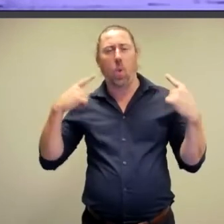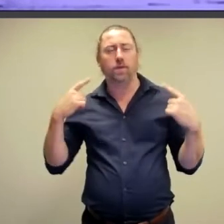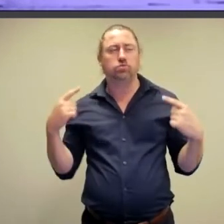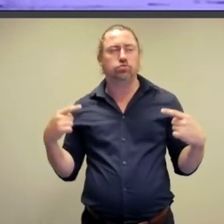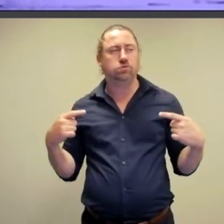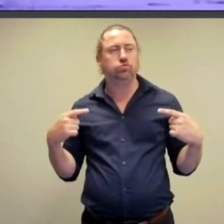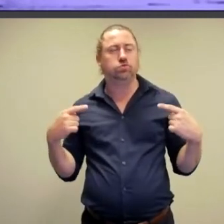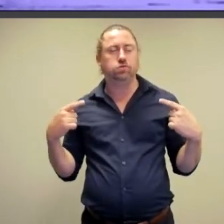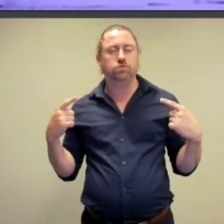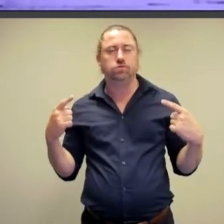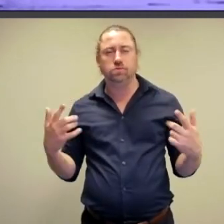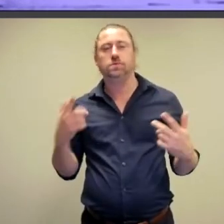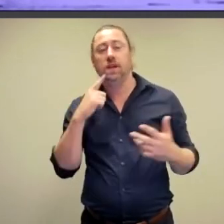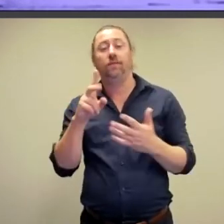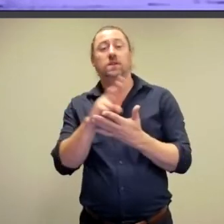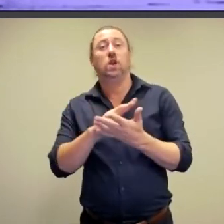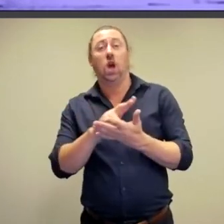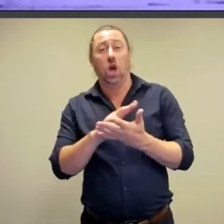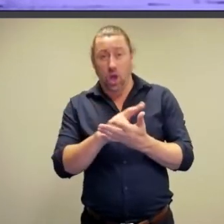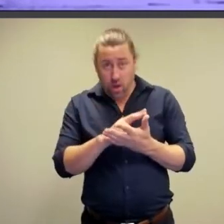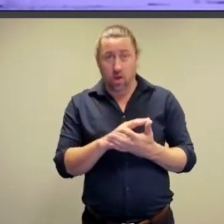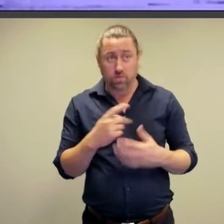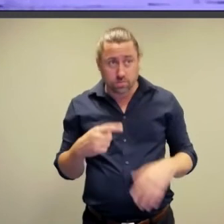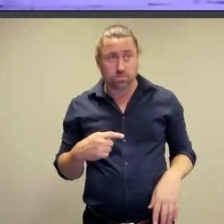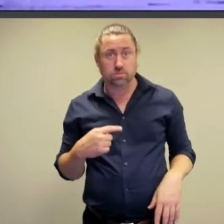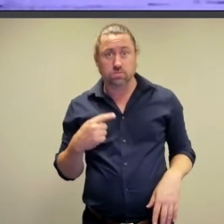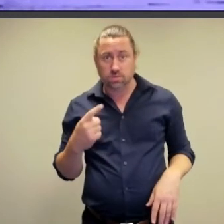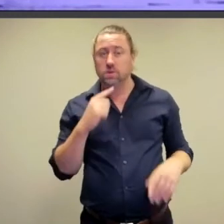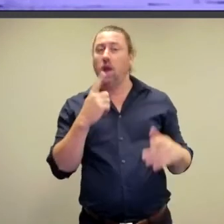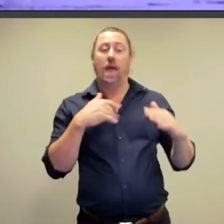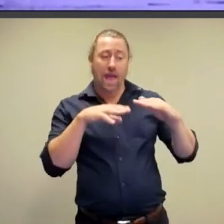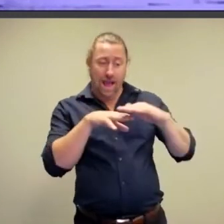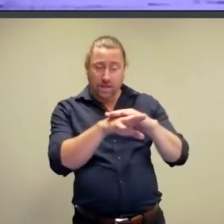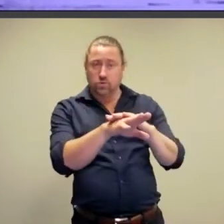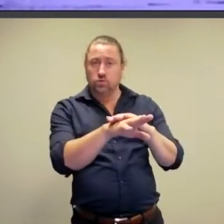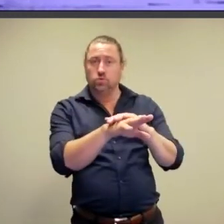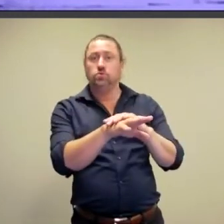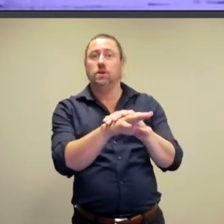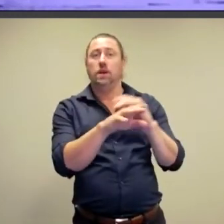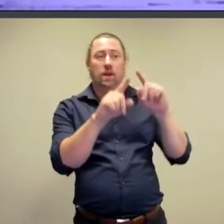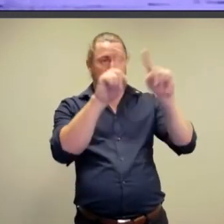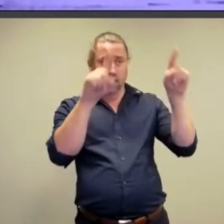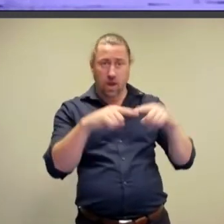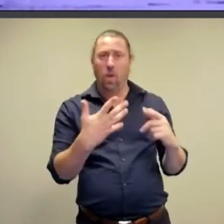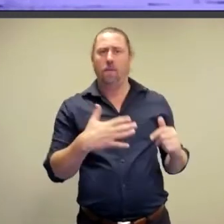this video played between the